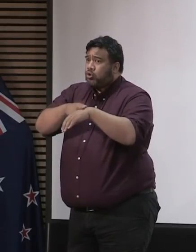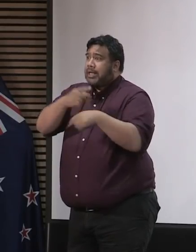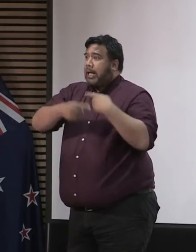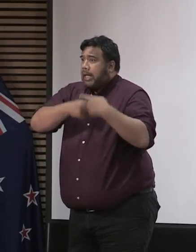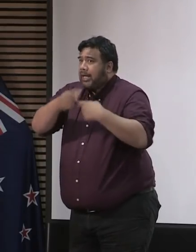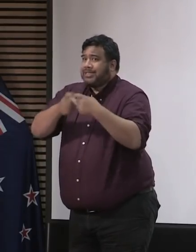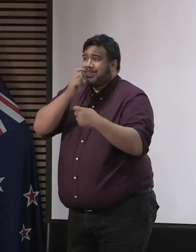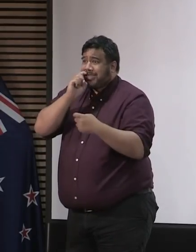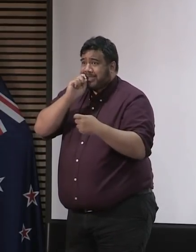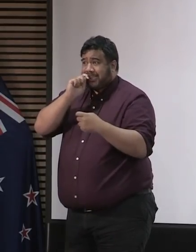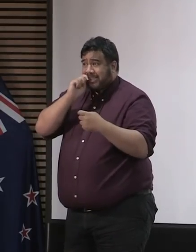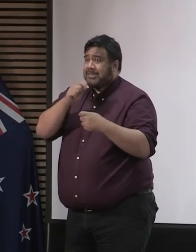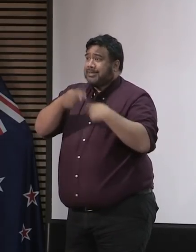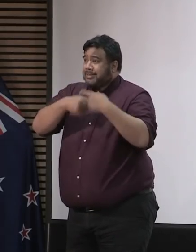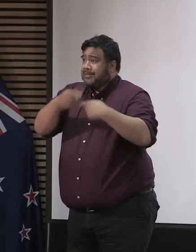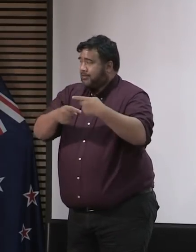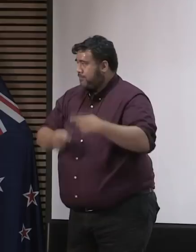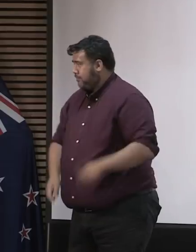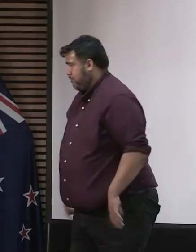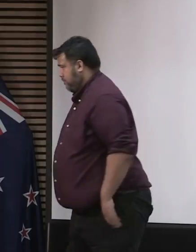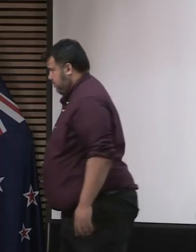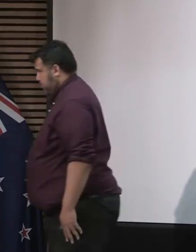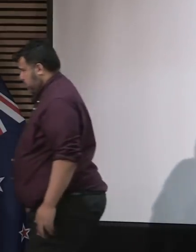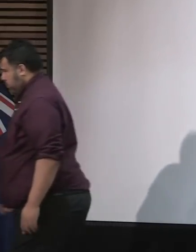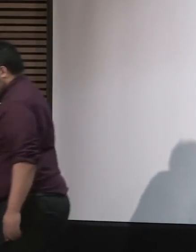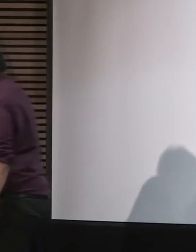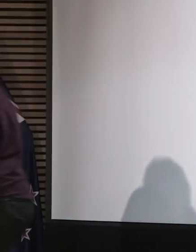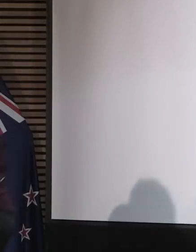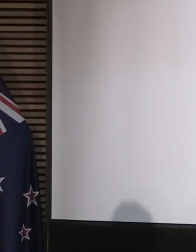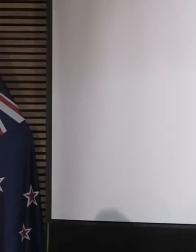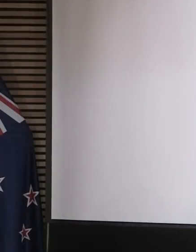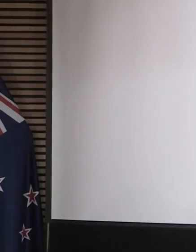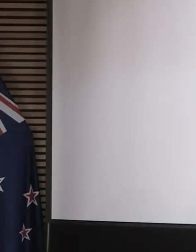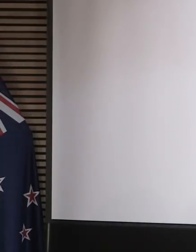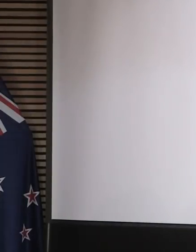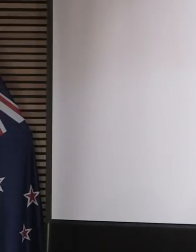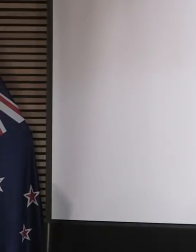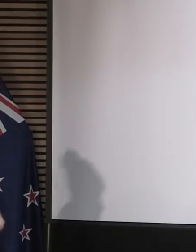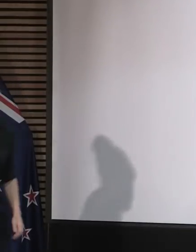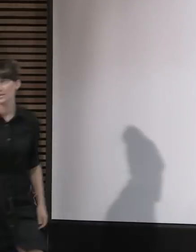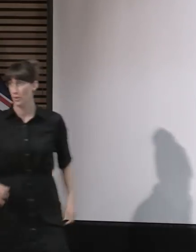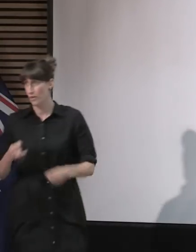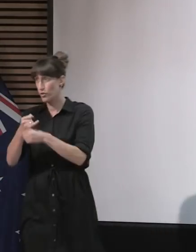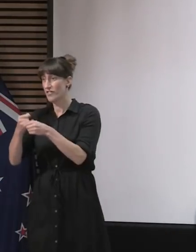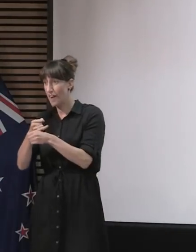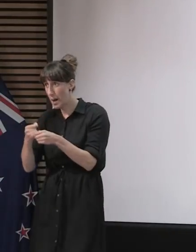What I would point out for the lines of pharmacy and the lines of GPs, support has been provided to them.